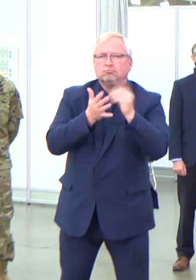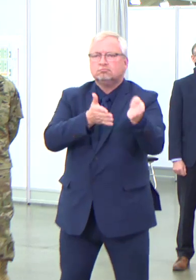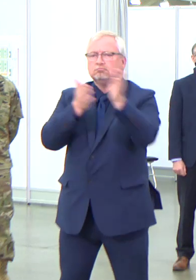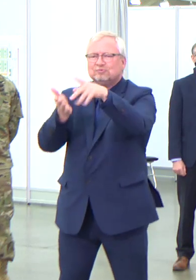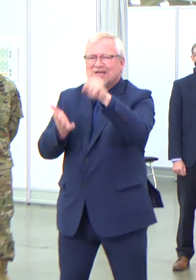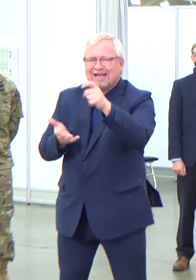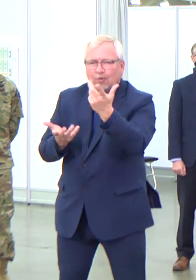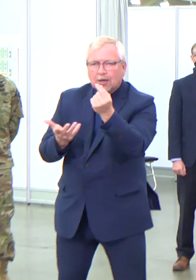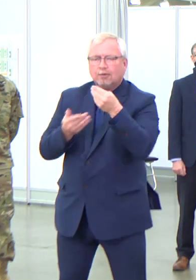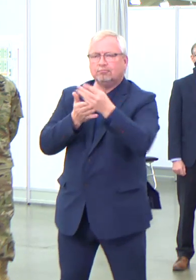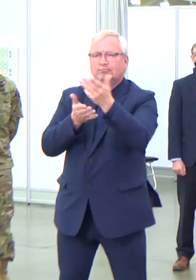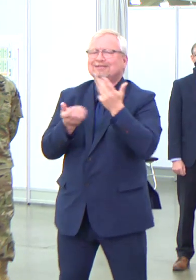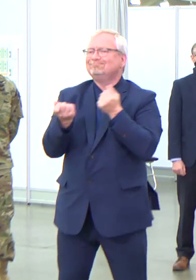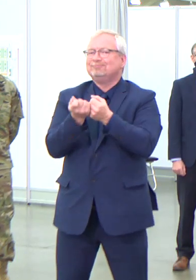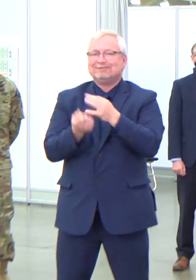coordinated response effort